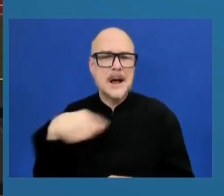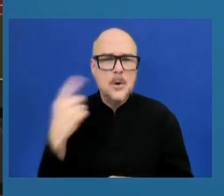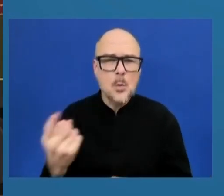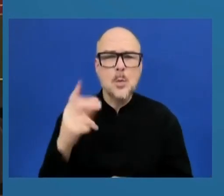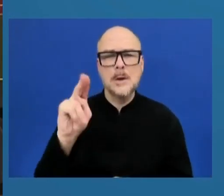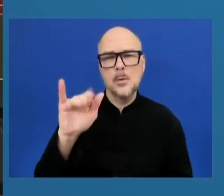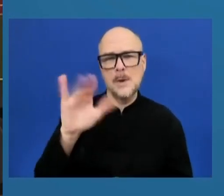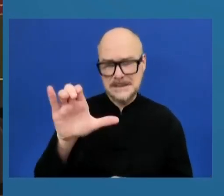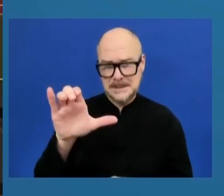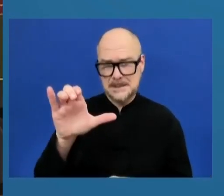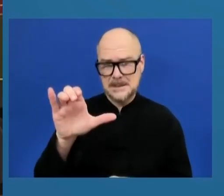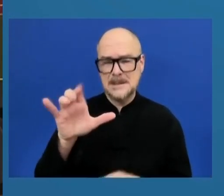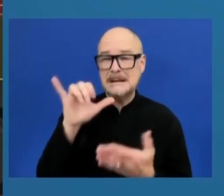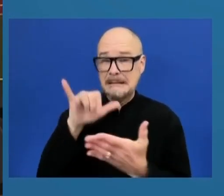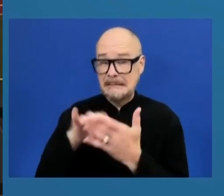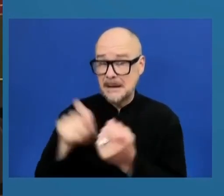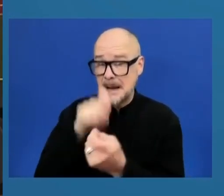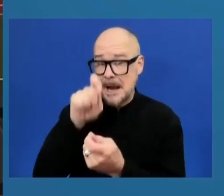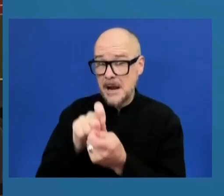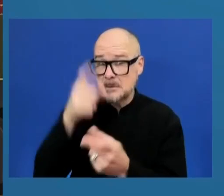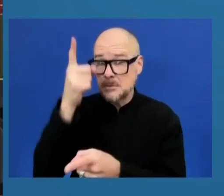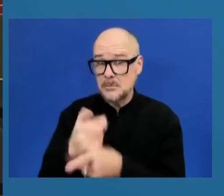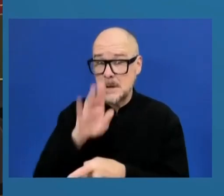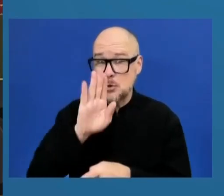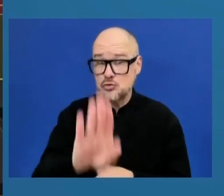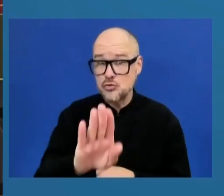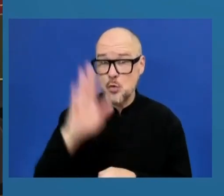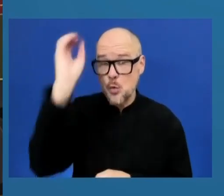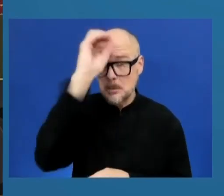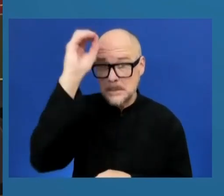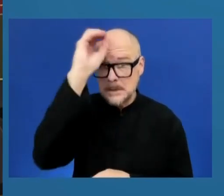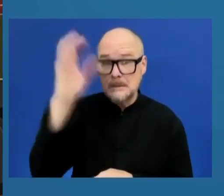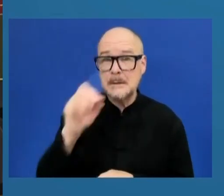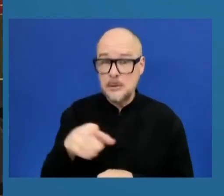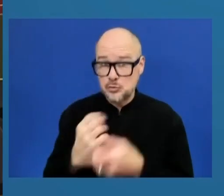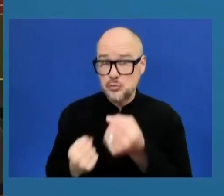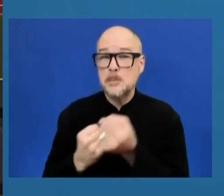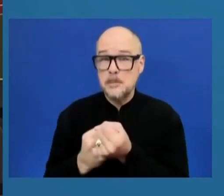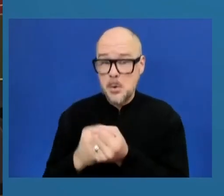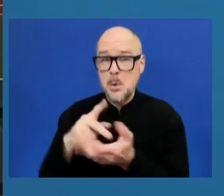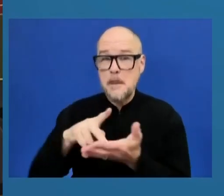does that accurately reflect your position and do you support a payroll tax? No,